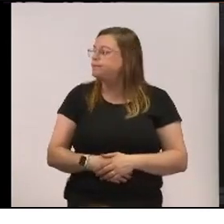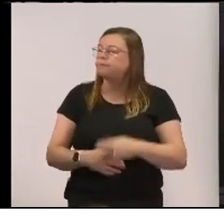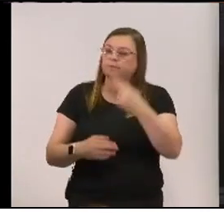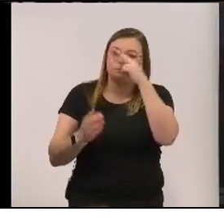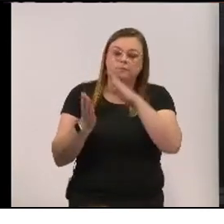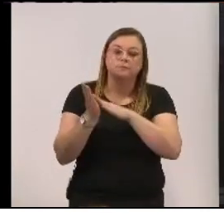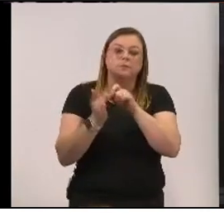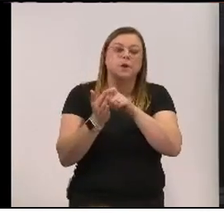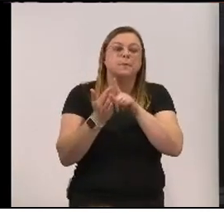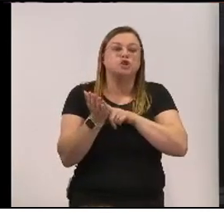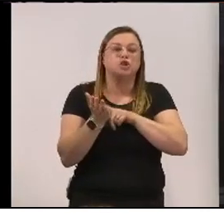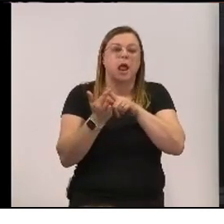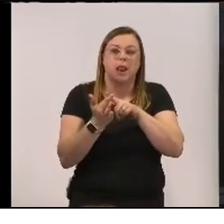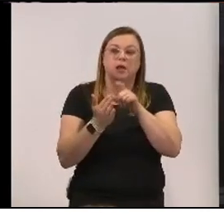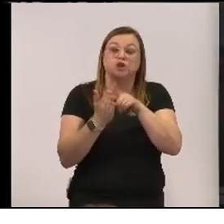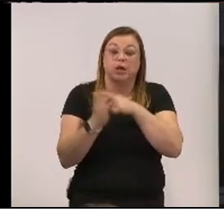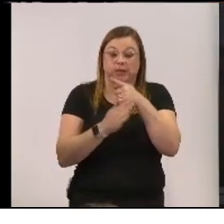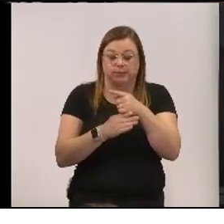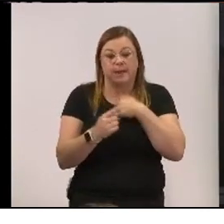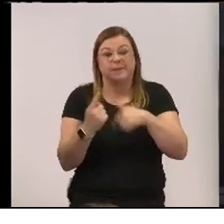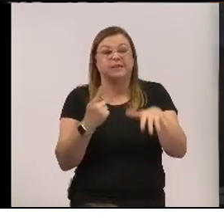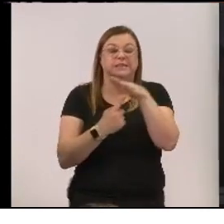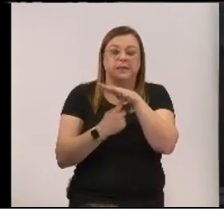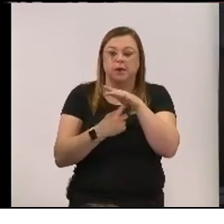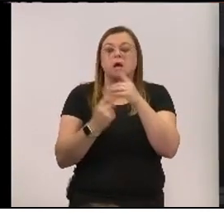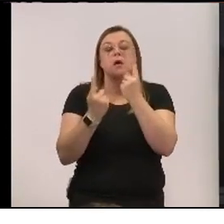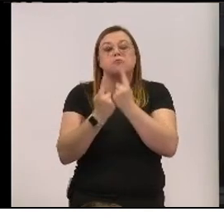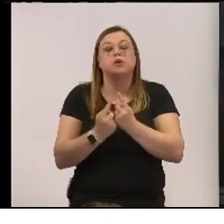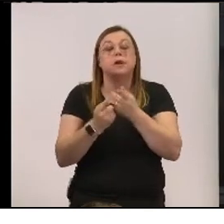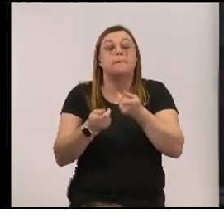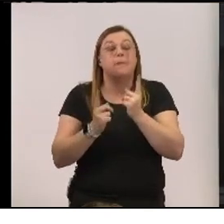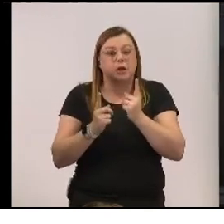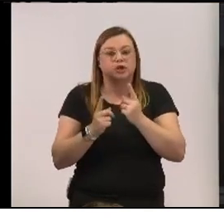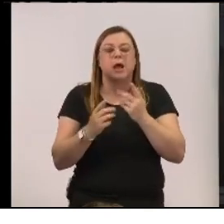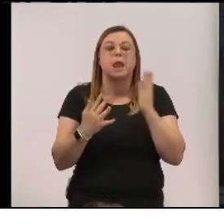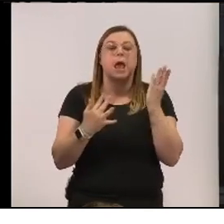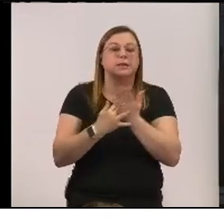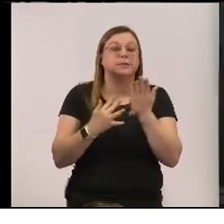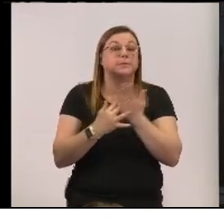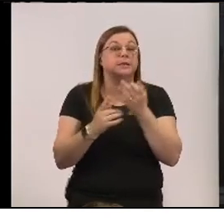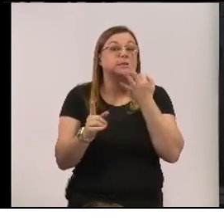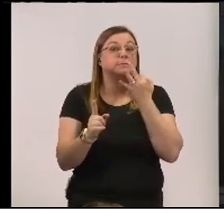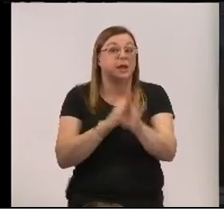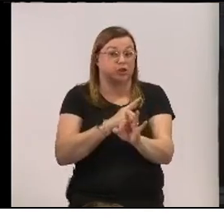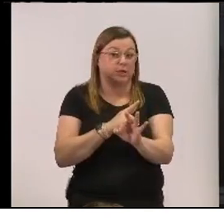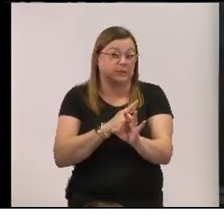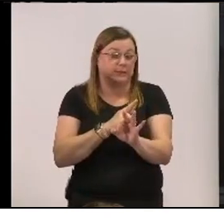Jacques and I'm a senior product manager and accessibility specialist.